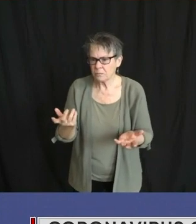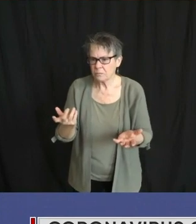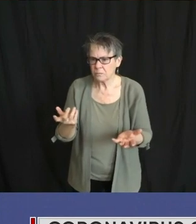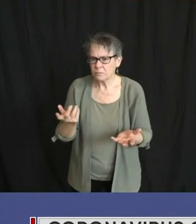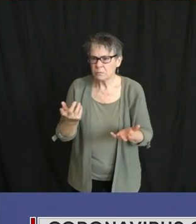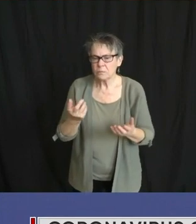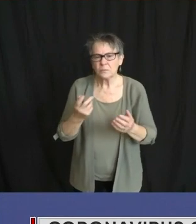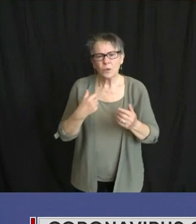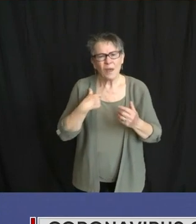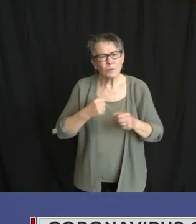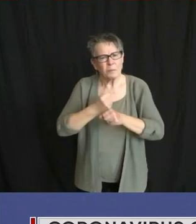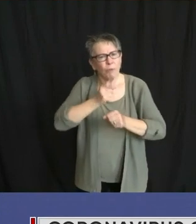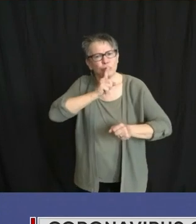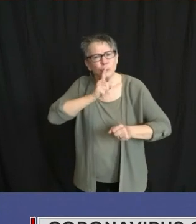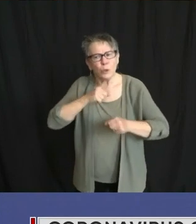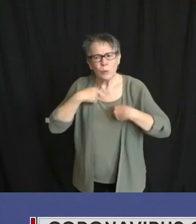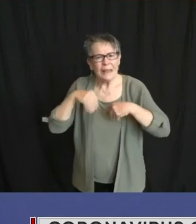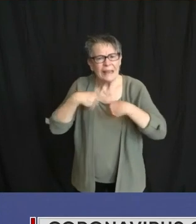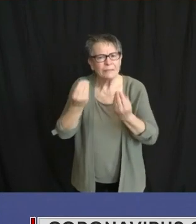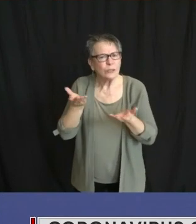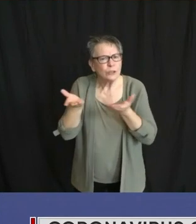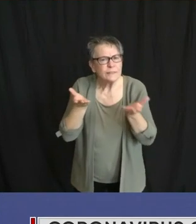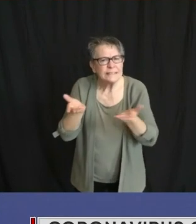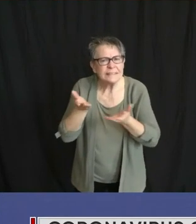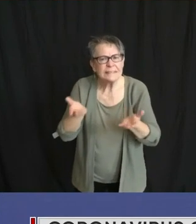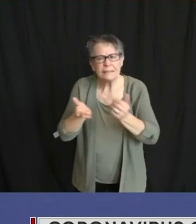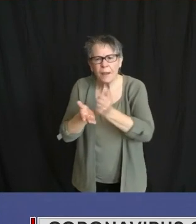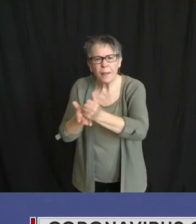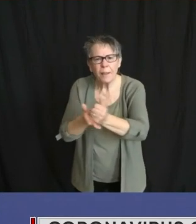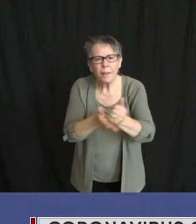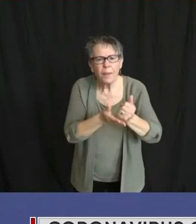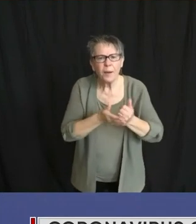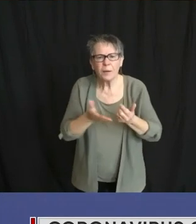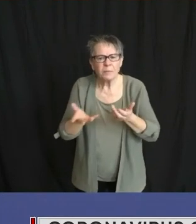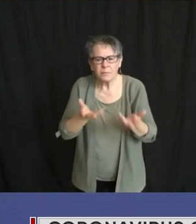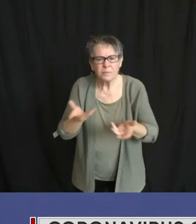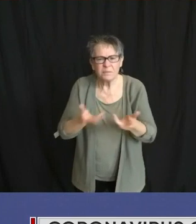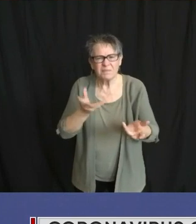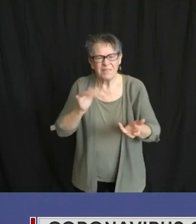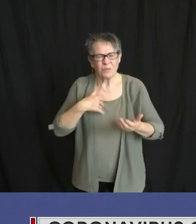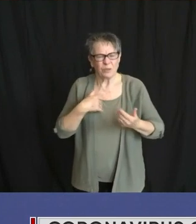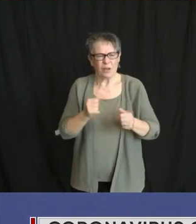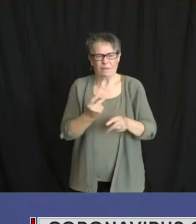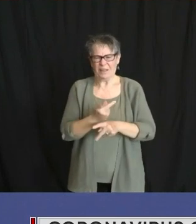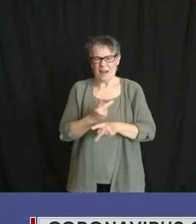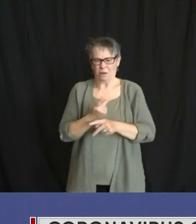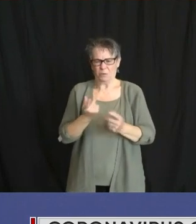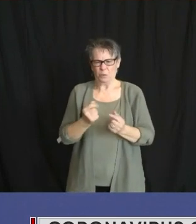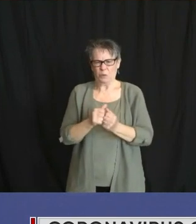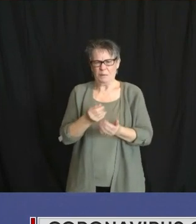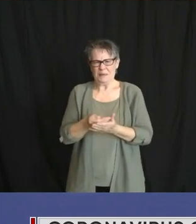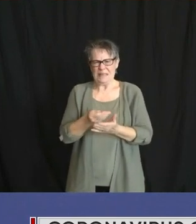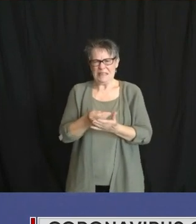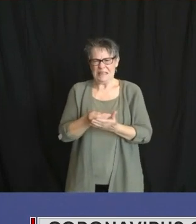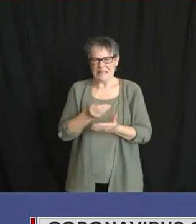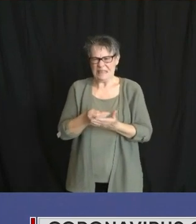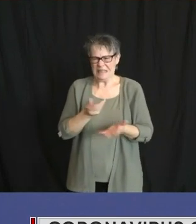LAID OFF FOR THE LACK OF SERVICE THAT WOULD BE ABLE TO PROVIDE, IT WOULD BE A MESS.